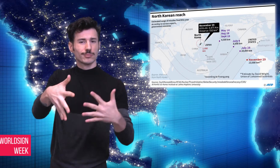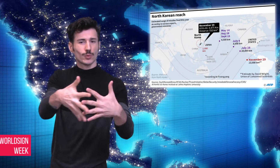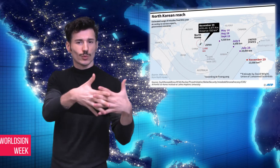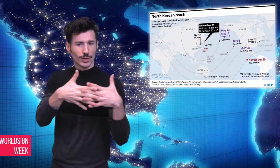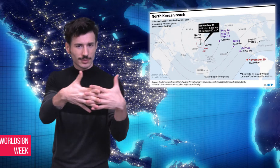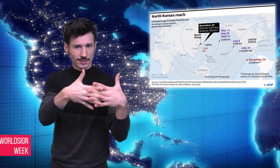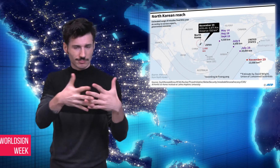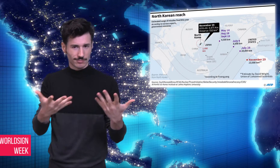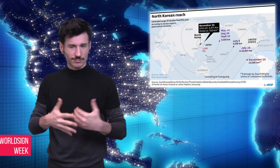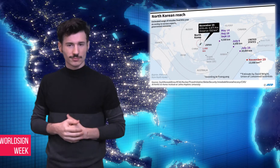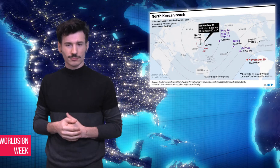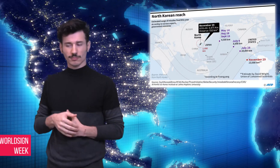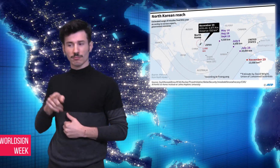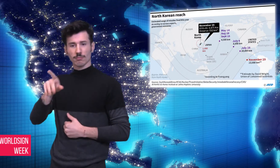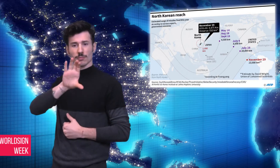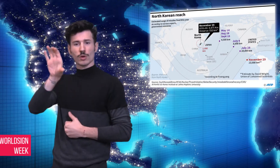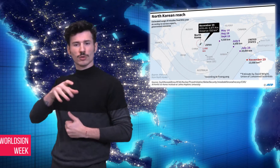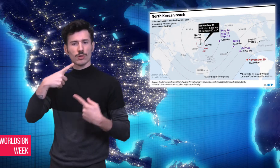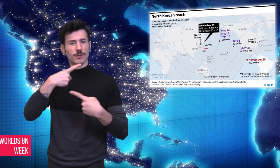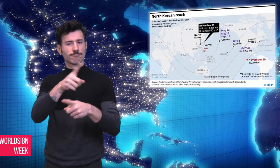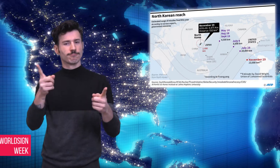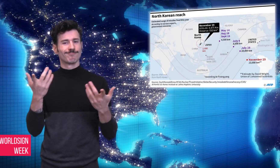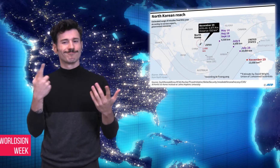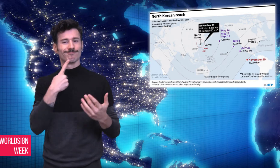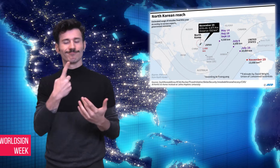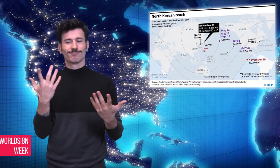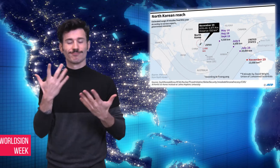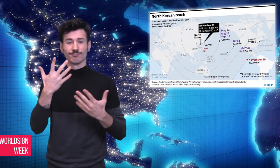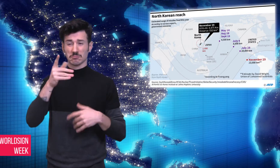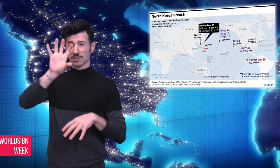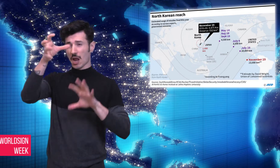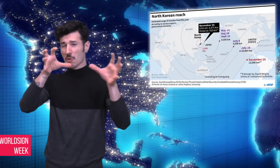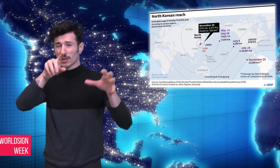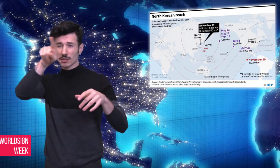as far as the United States.